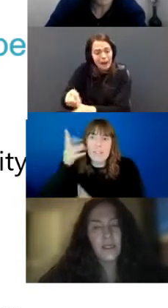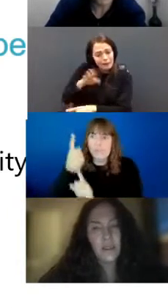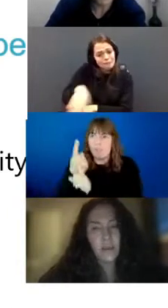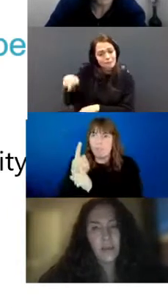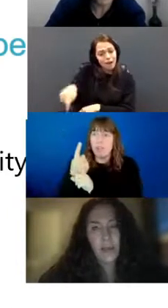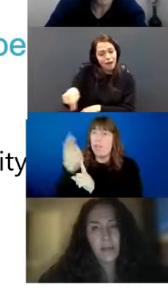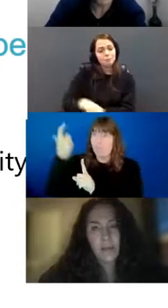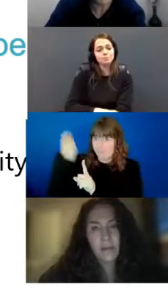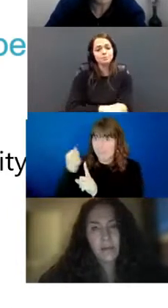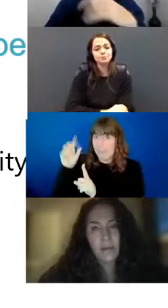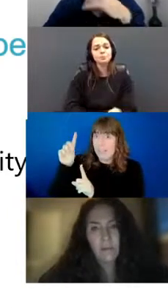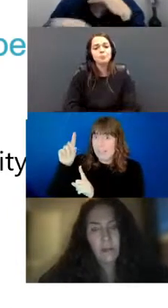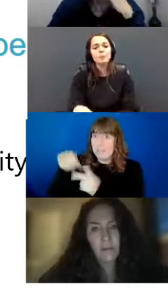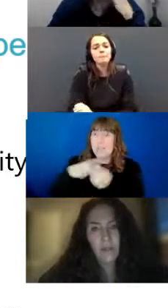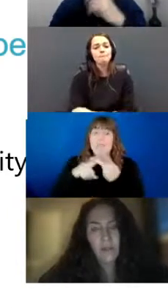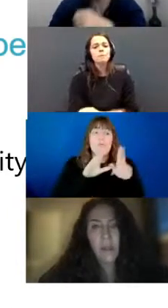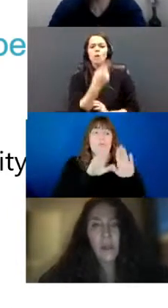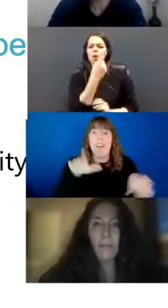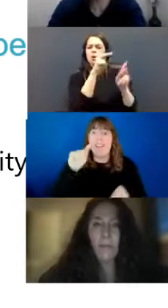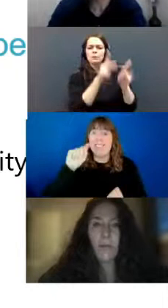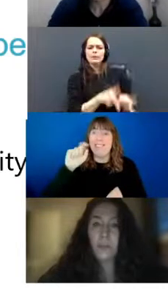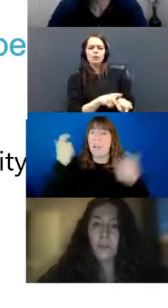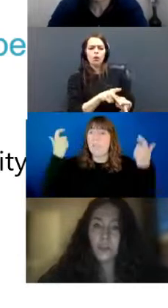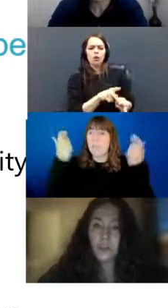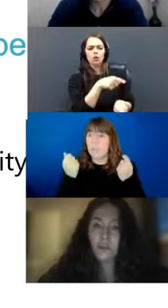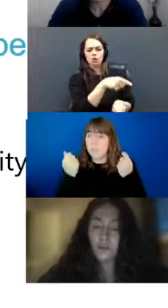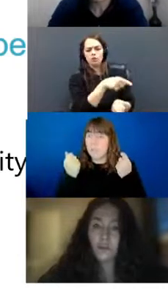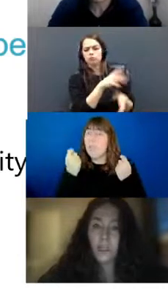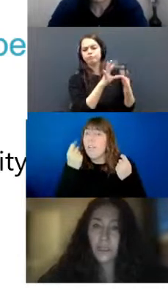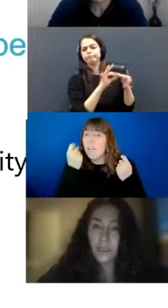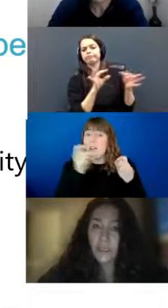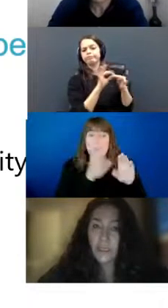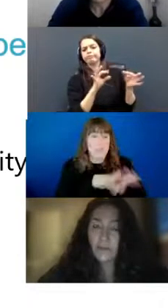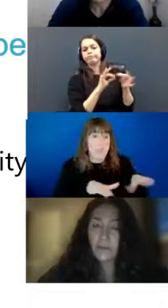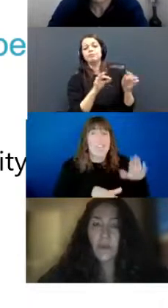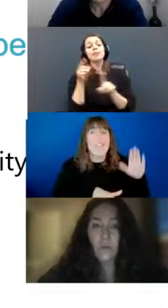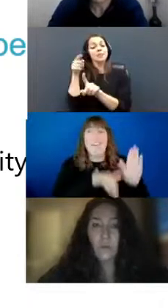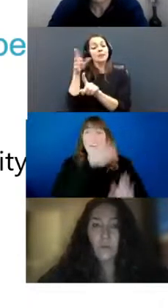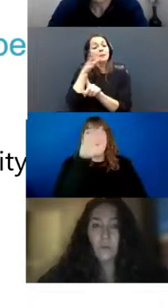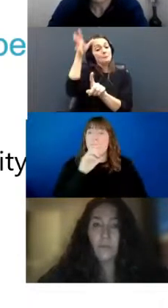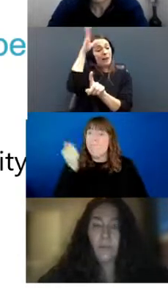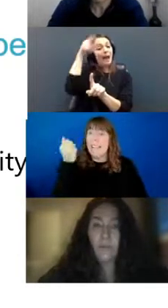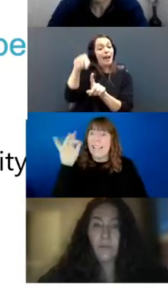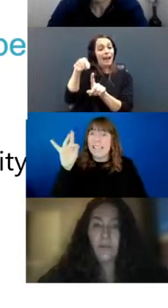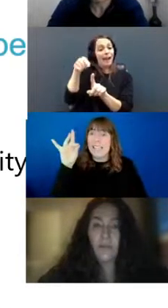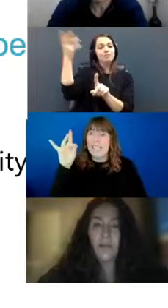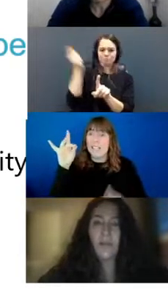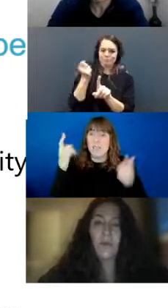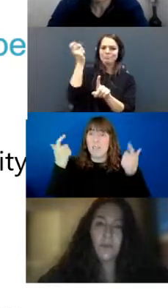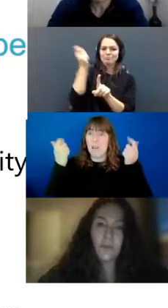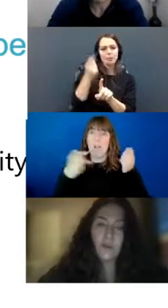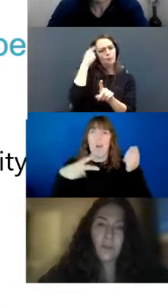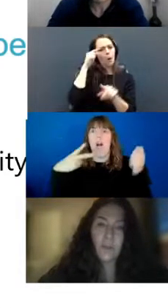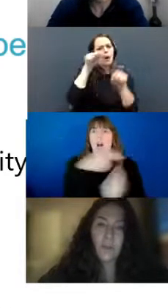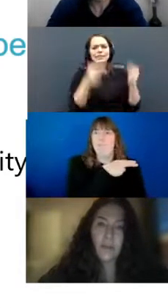child tax benefits but when their children turn 18 they lose those benefits and they could still be